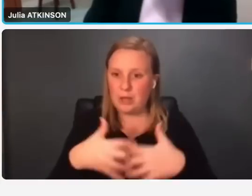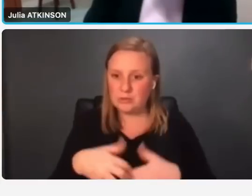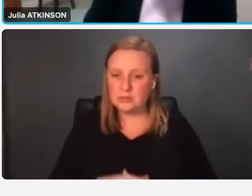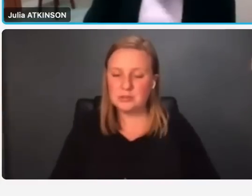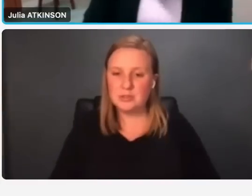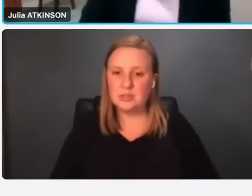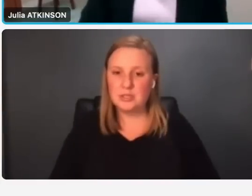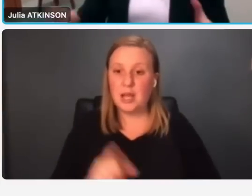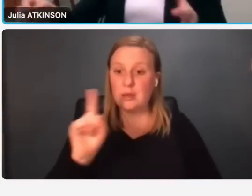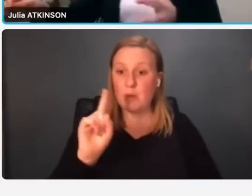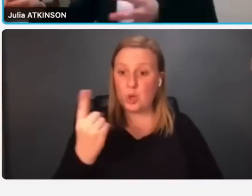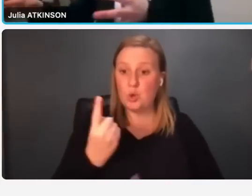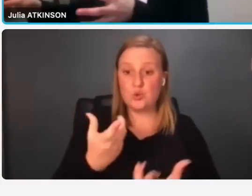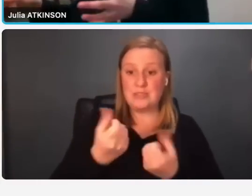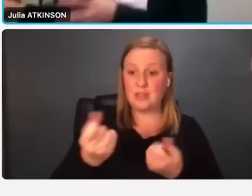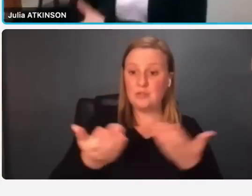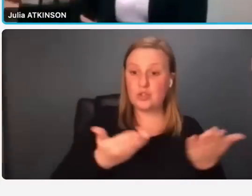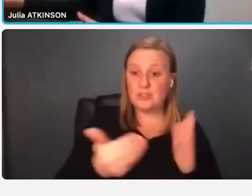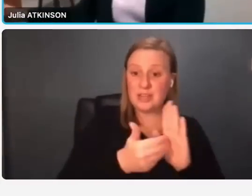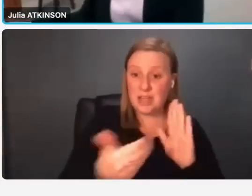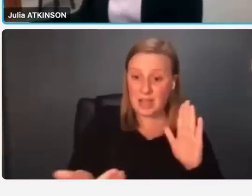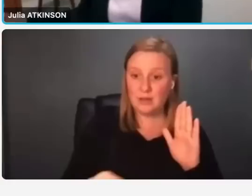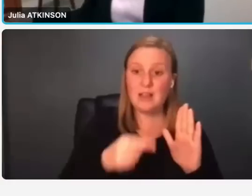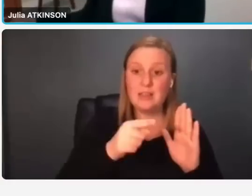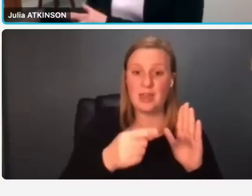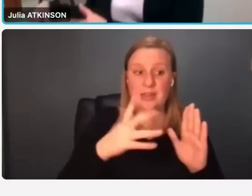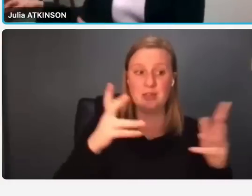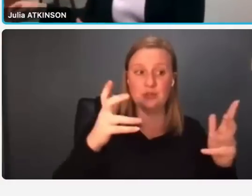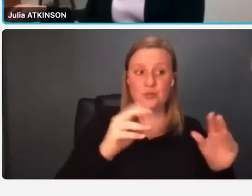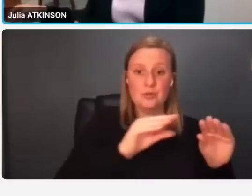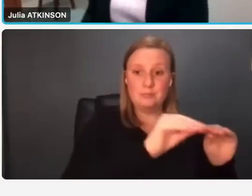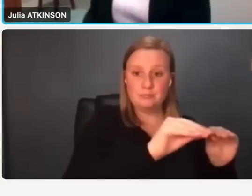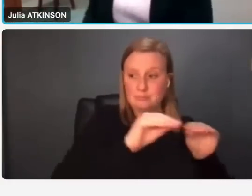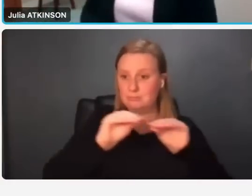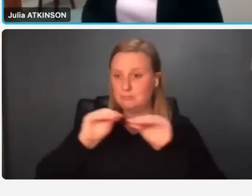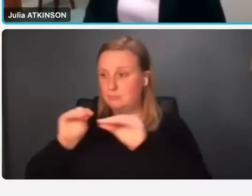currently in the system and mapping them in to the new backend of what we need to kind of deliver but doing